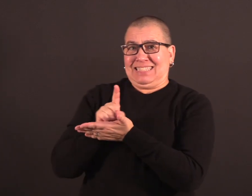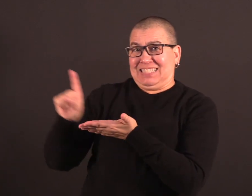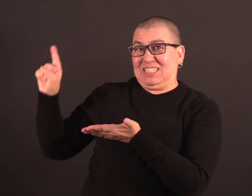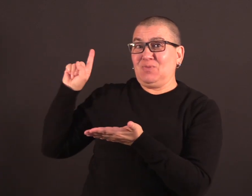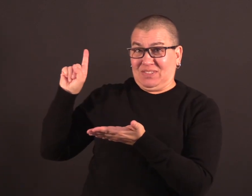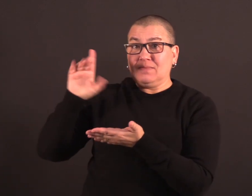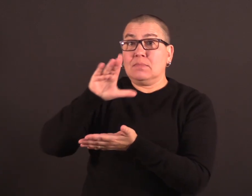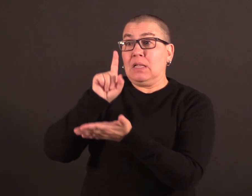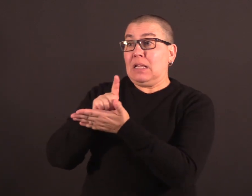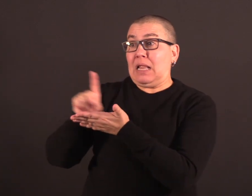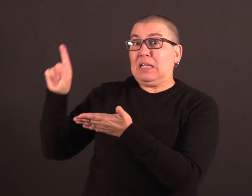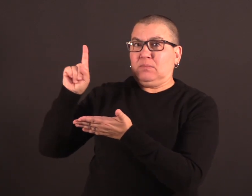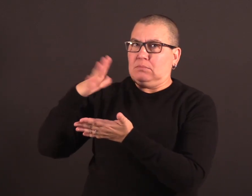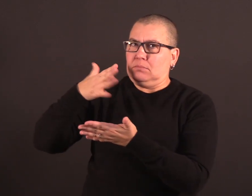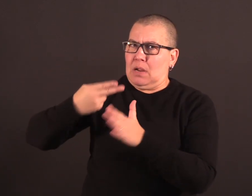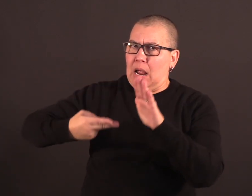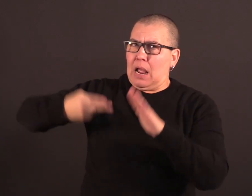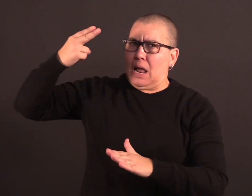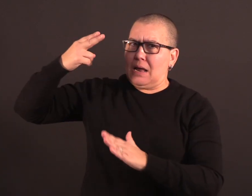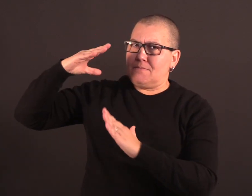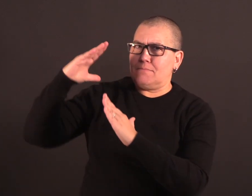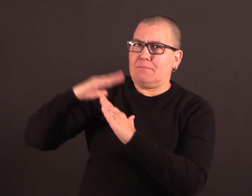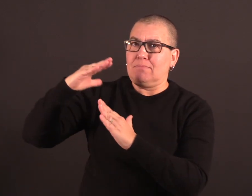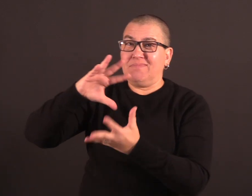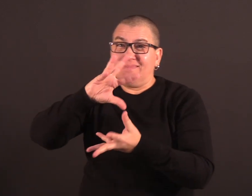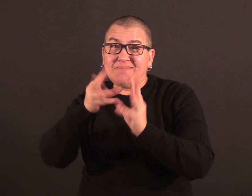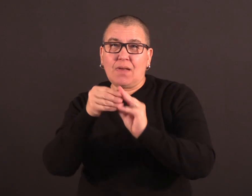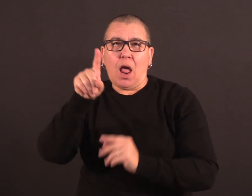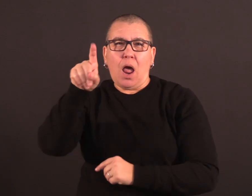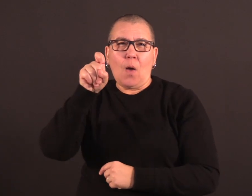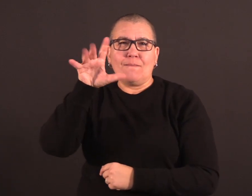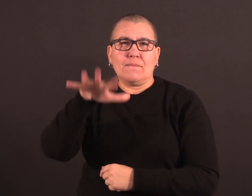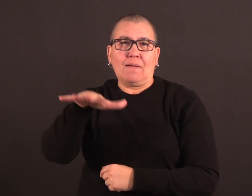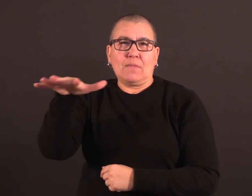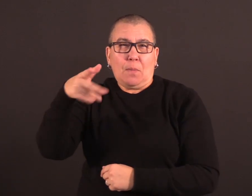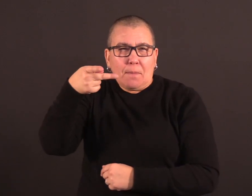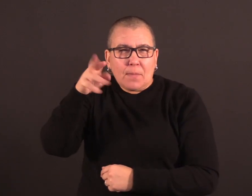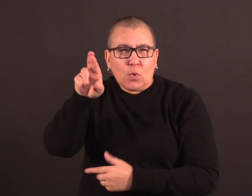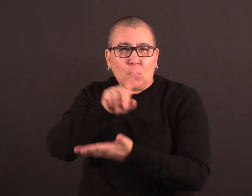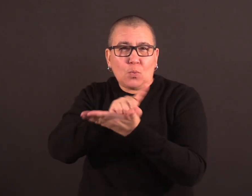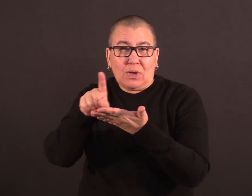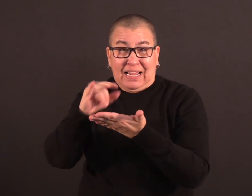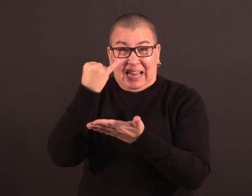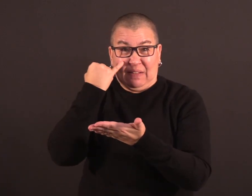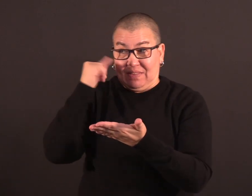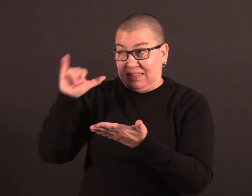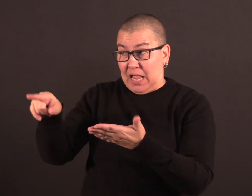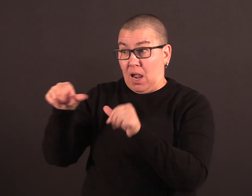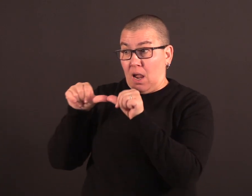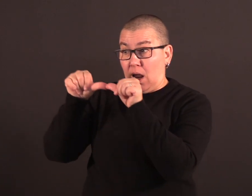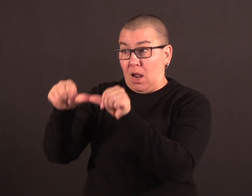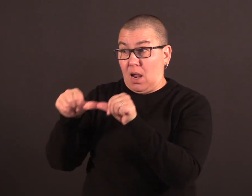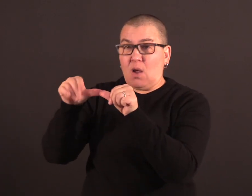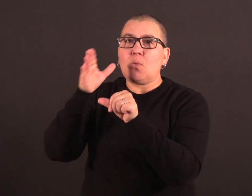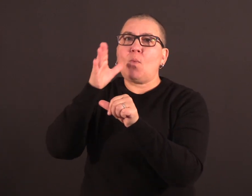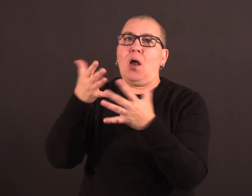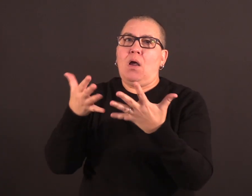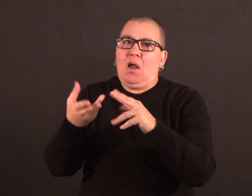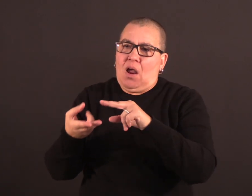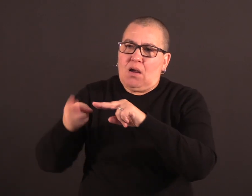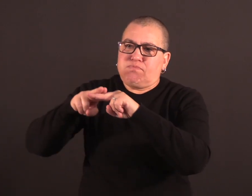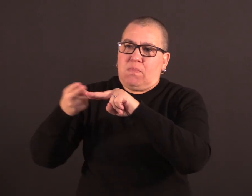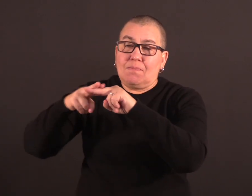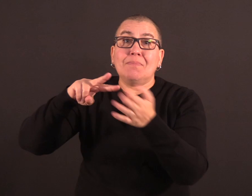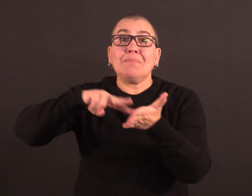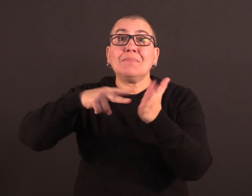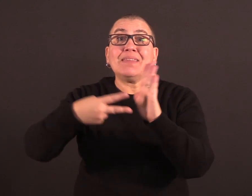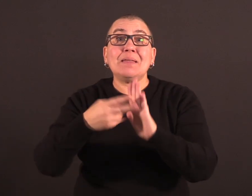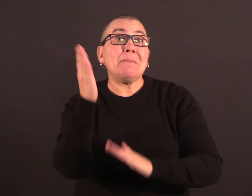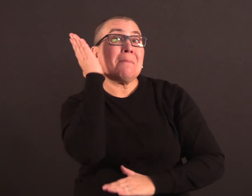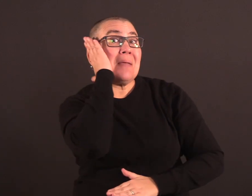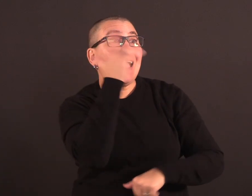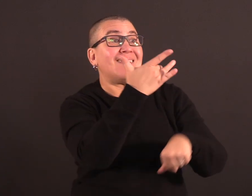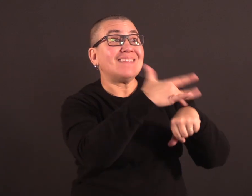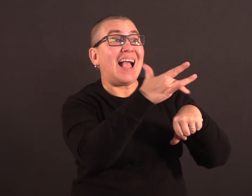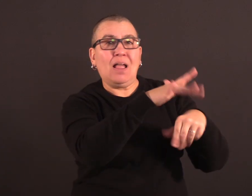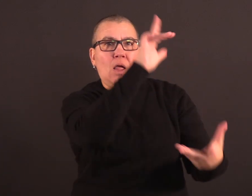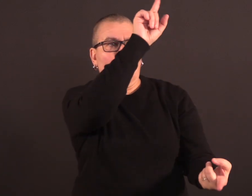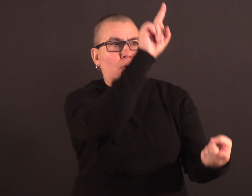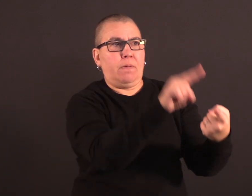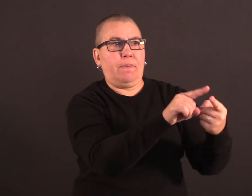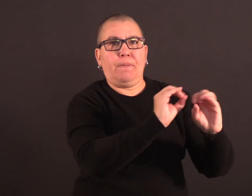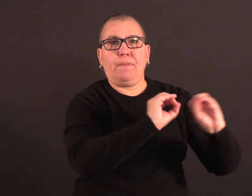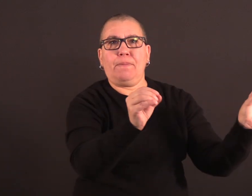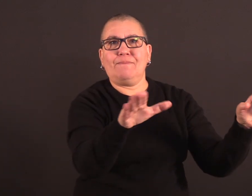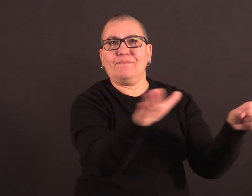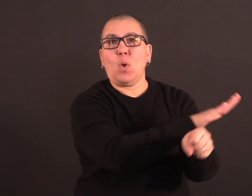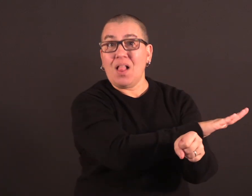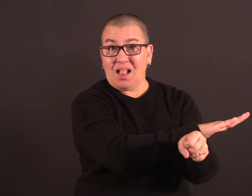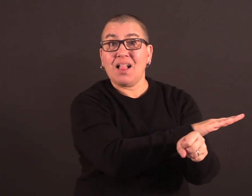currently around 60 per week, get anywhere near last year’s peak of 155 per week.